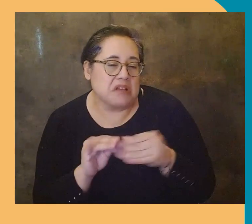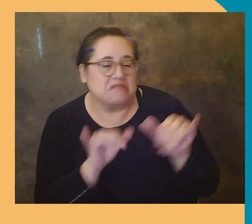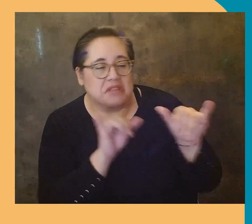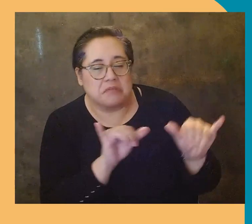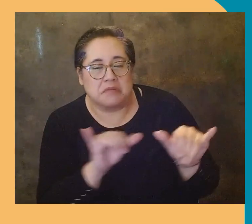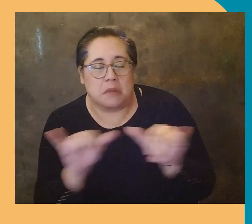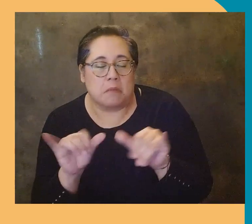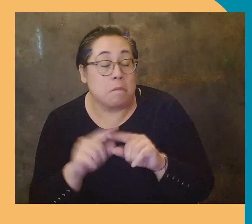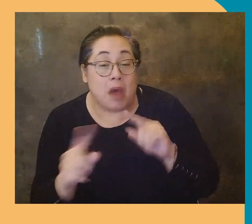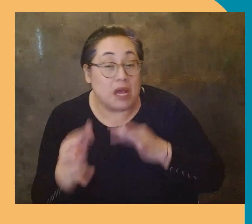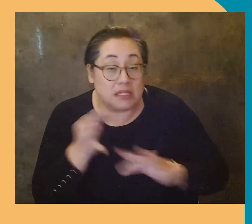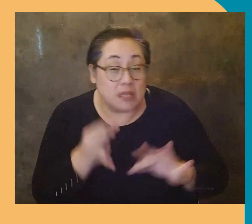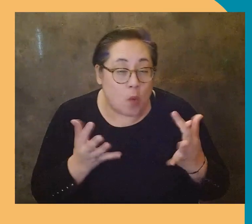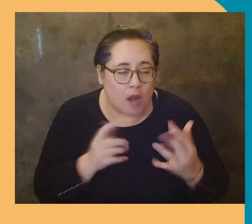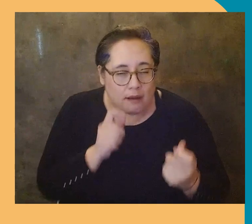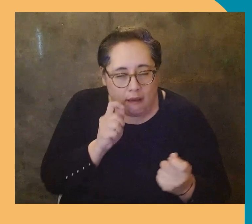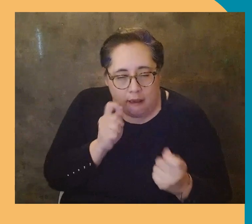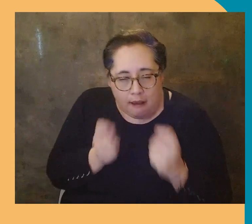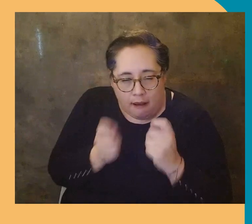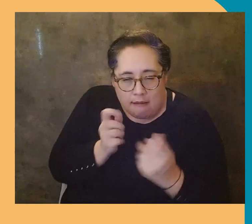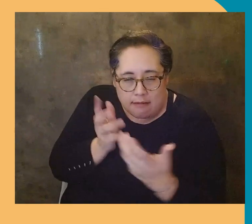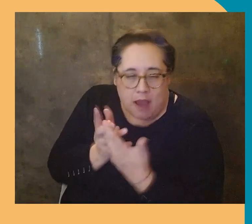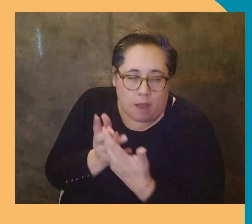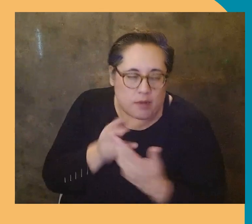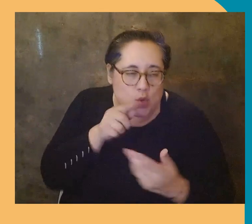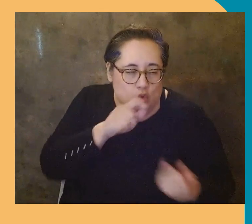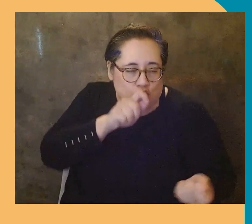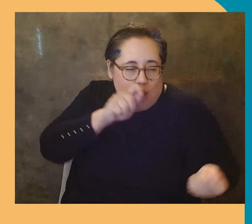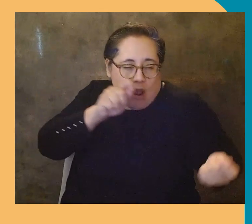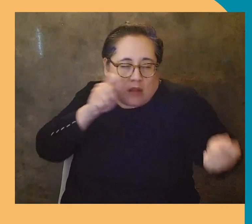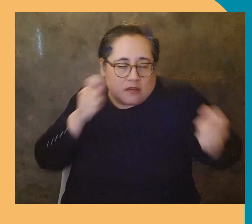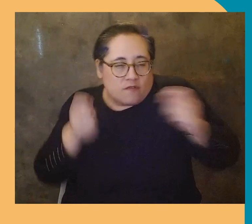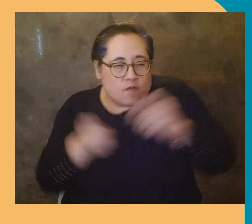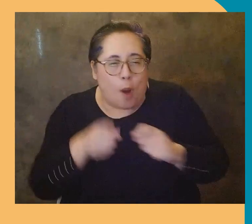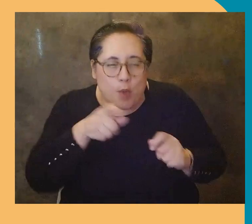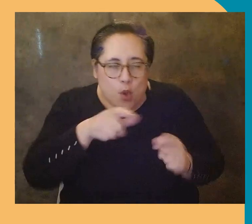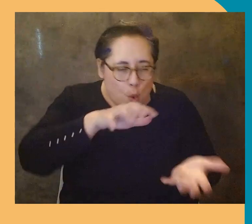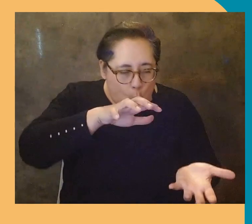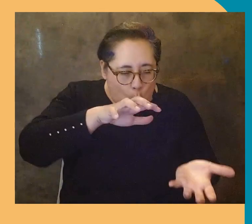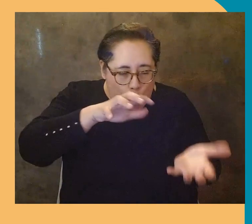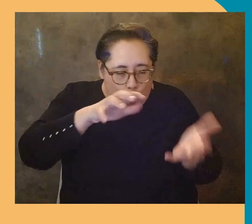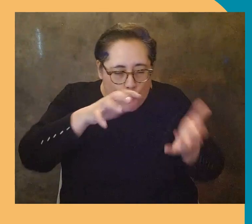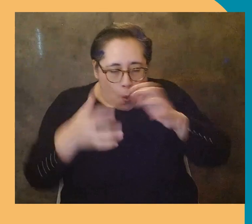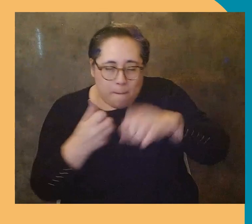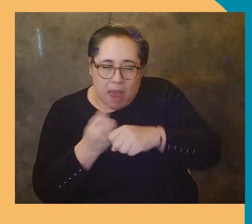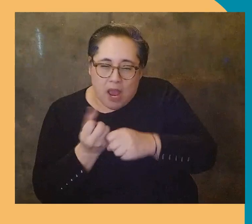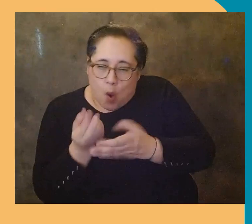Instead you adapt it, transform it and turn it into a ... resource with added value.